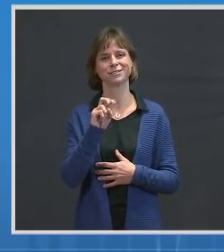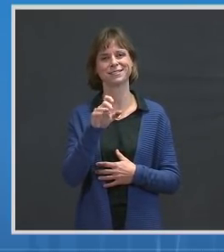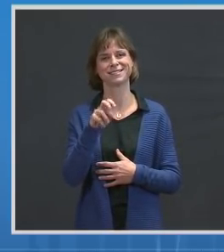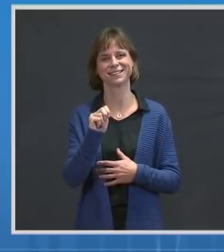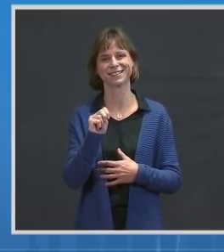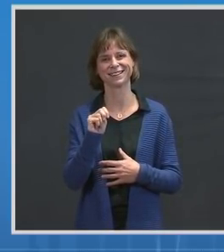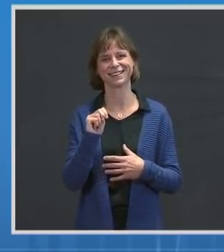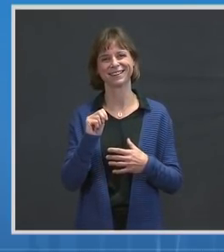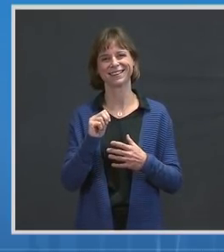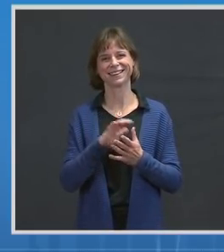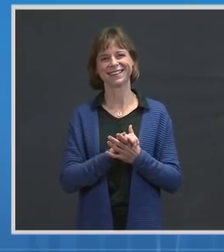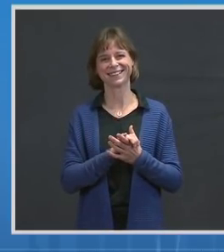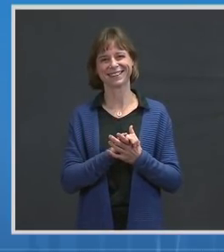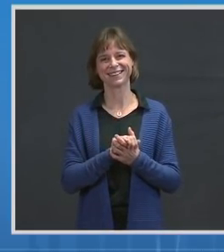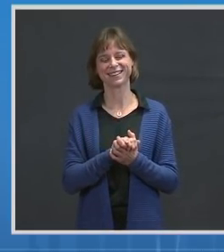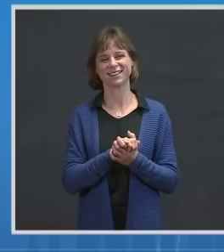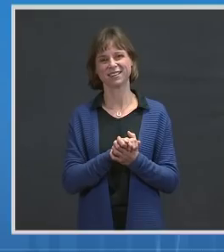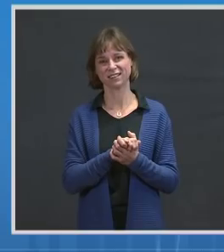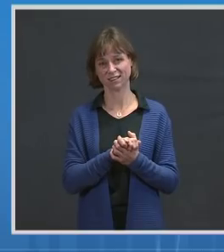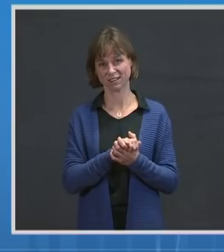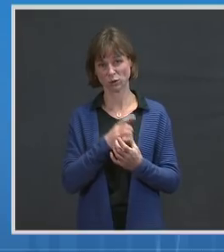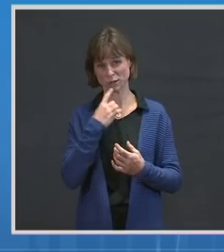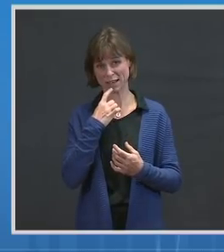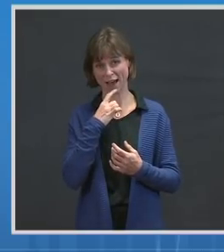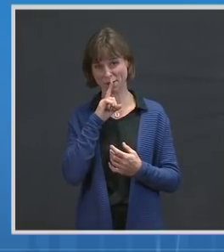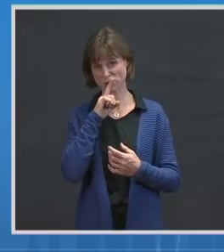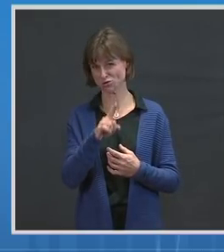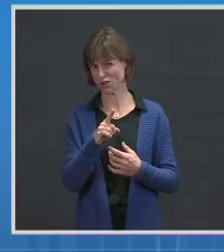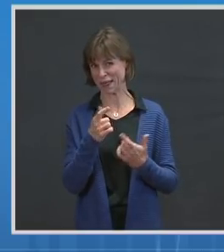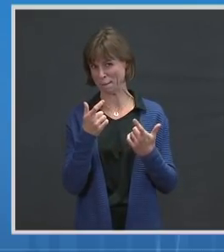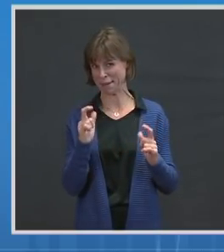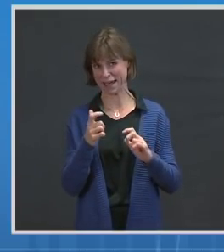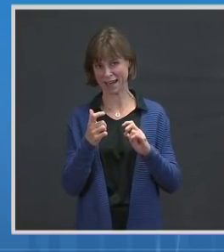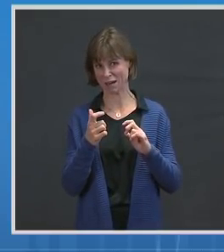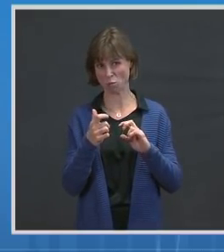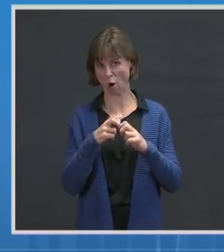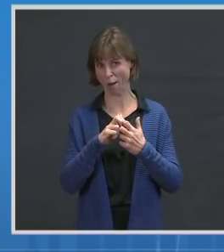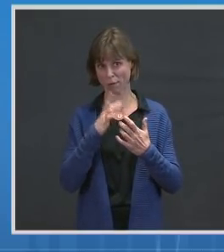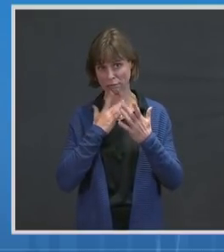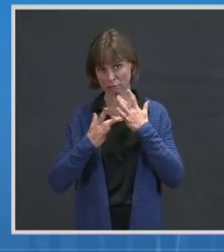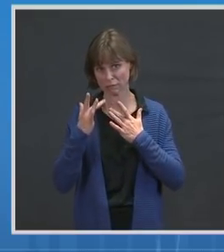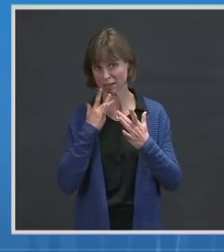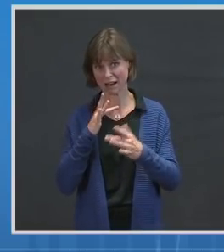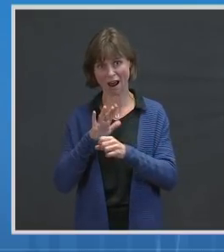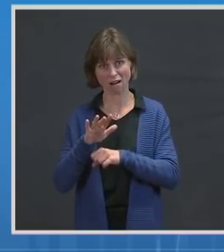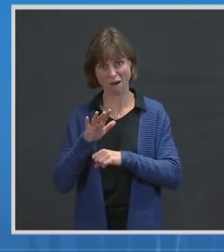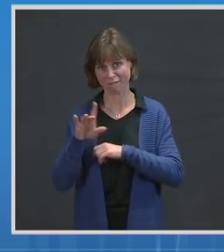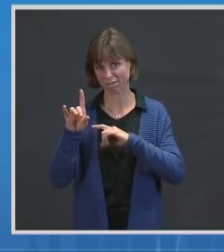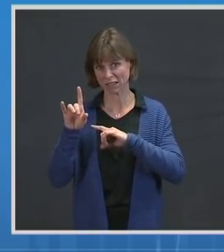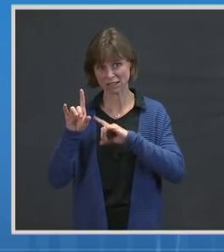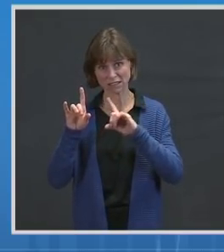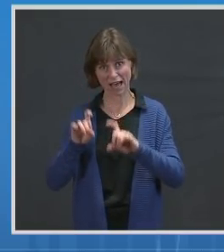As you say, there is this really big problem of a shortage of testing, and many experts say that the U.S. needs